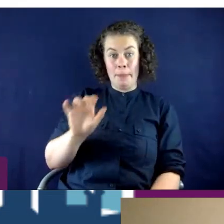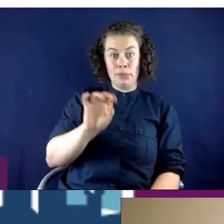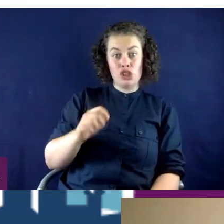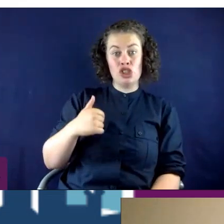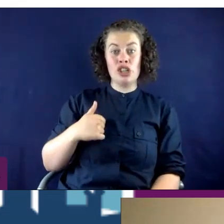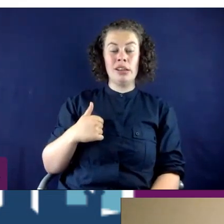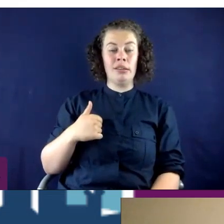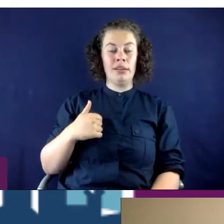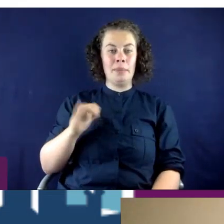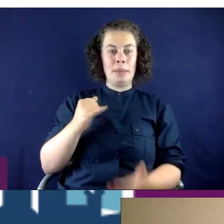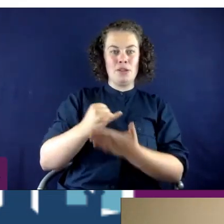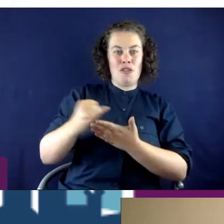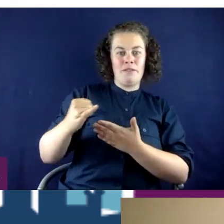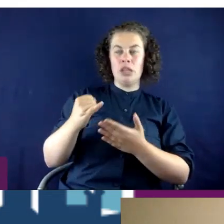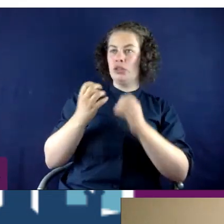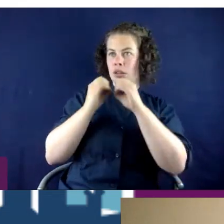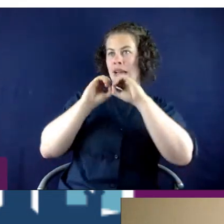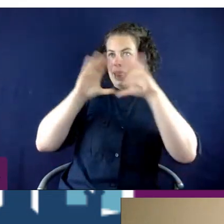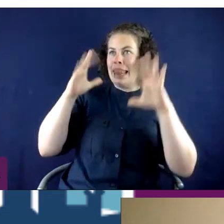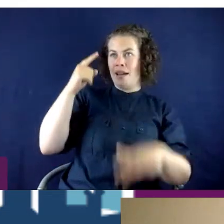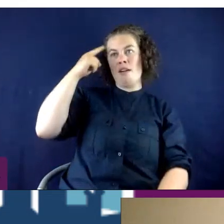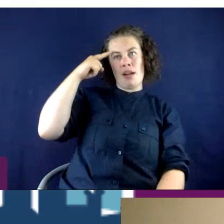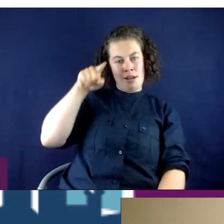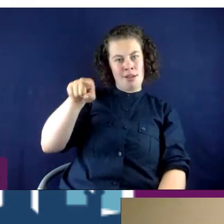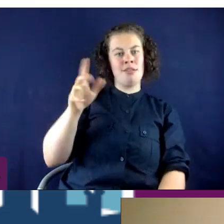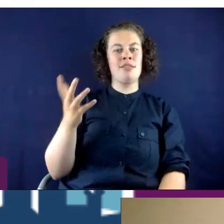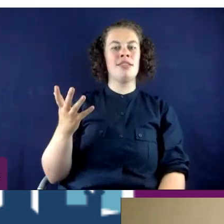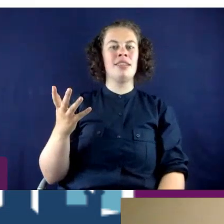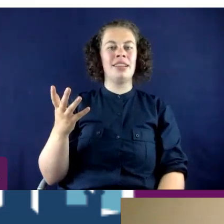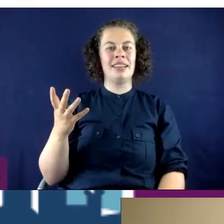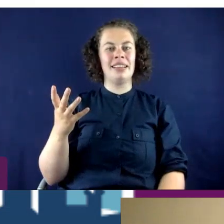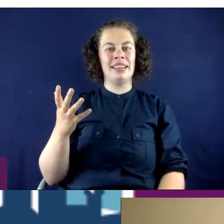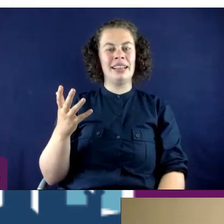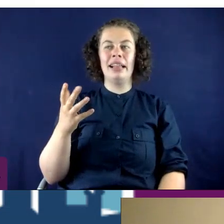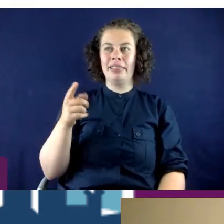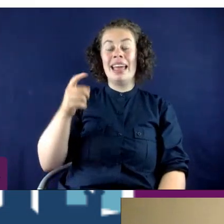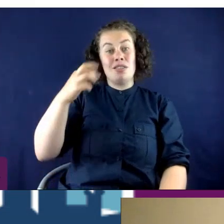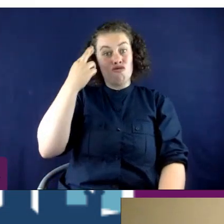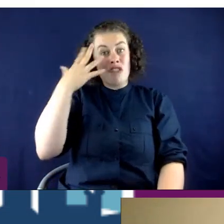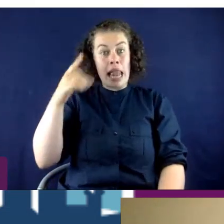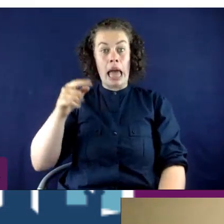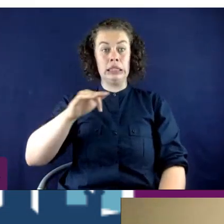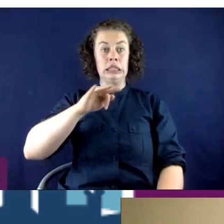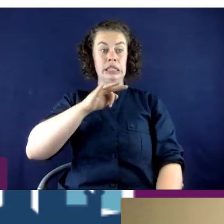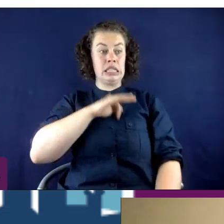They will not work with the production company or an artist who refuses to caption the audiovisual content.